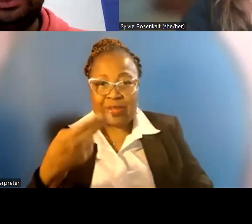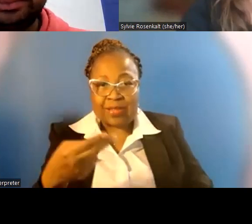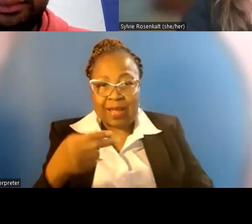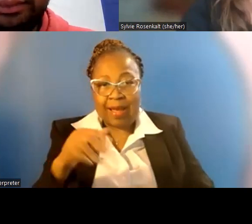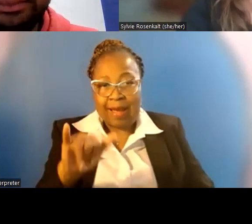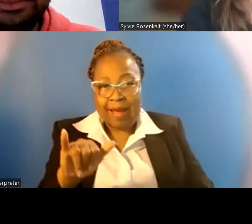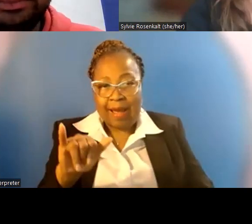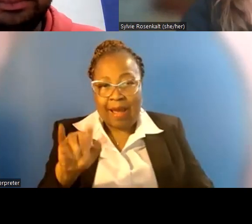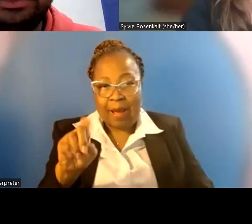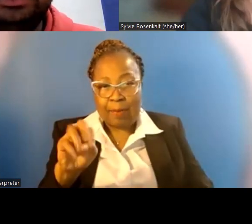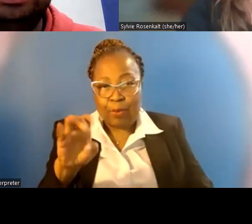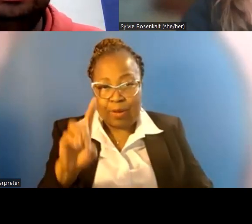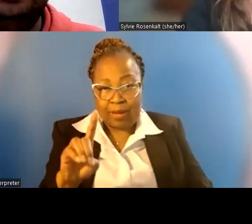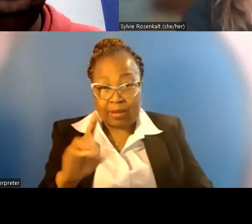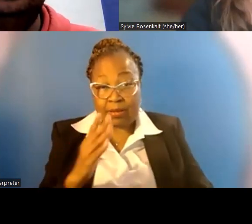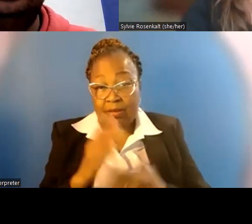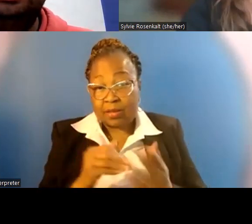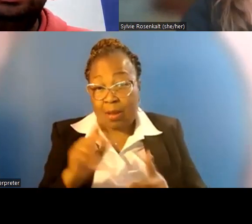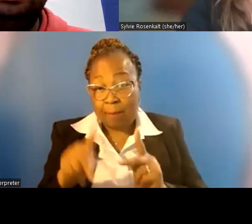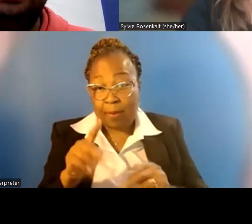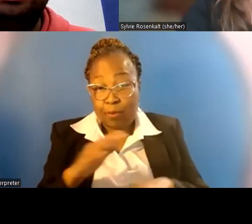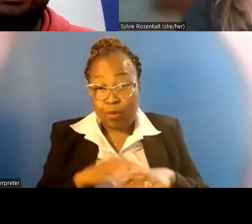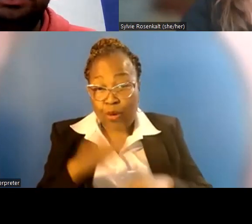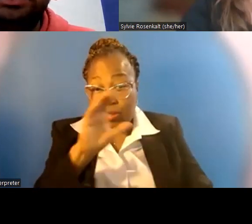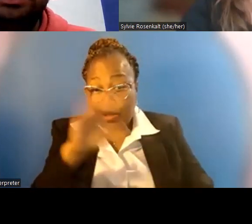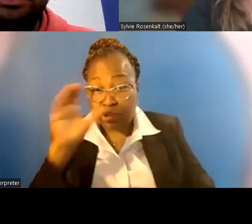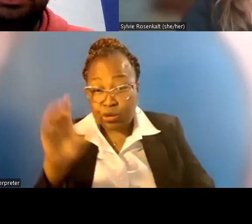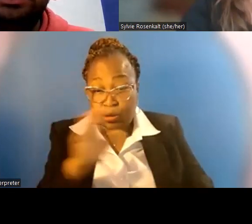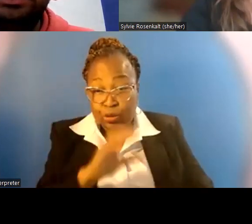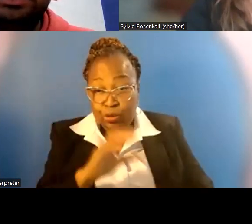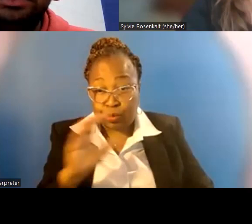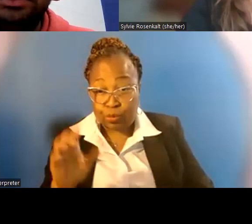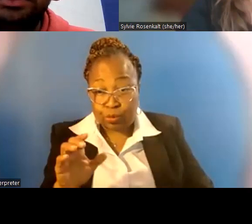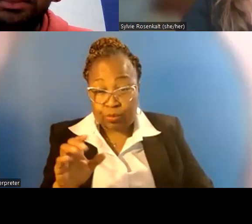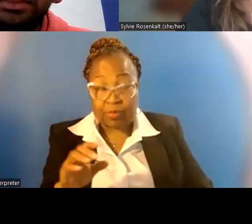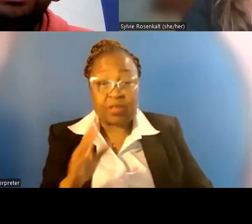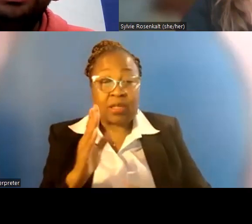some people came in person where we had like catering